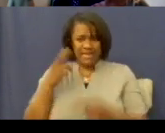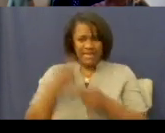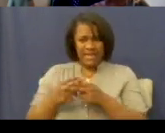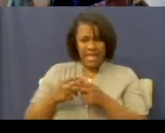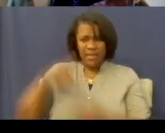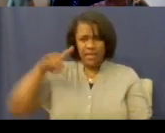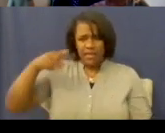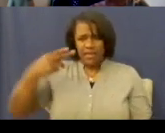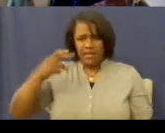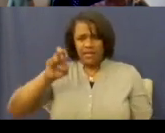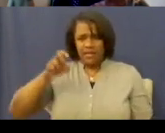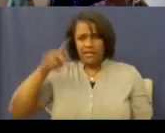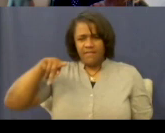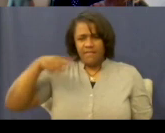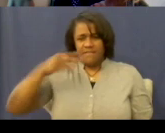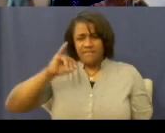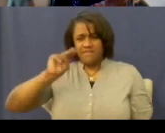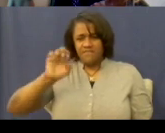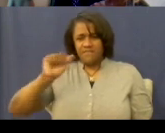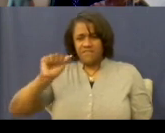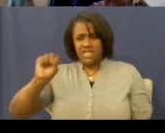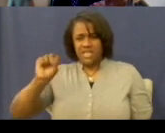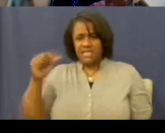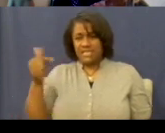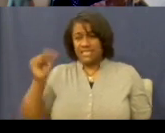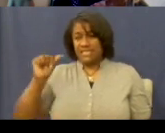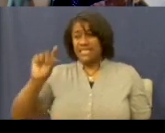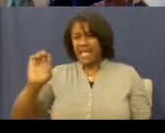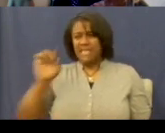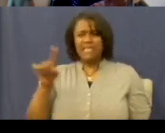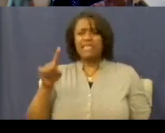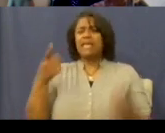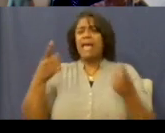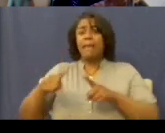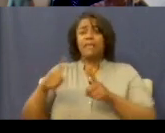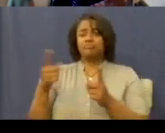had an accident at work and he hurt a part of his brain.